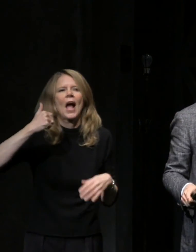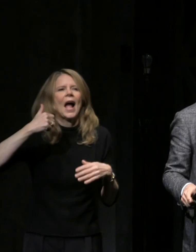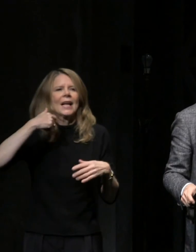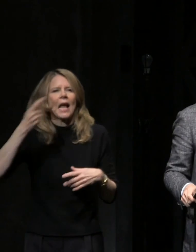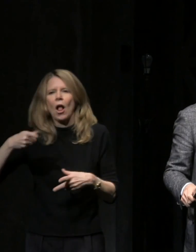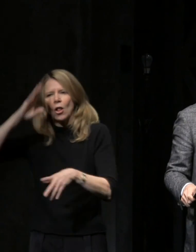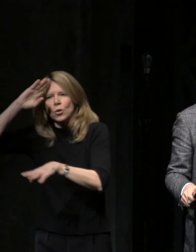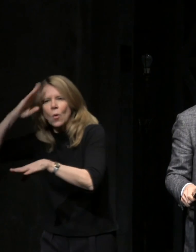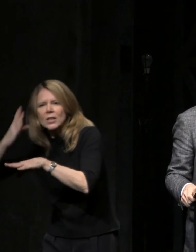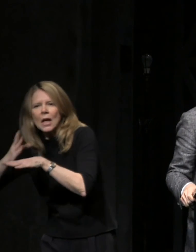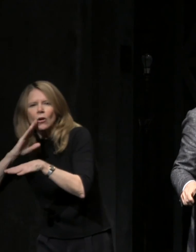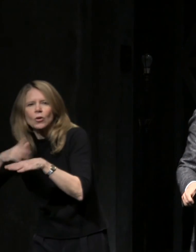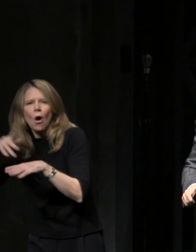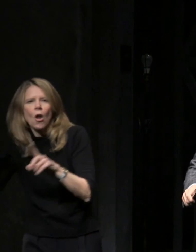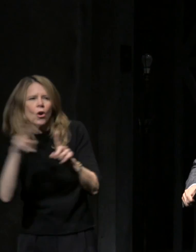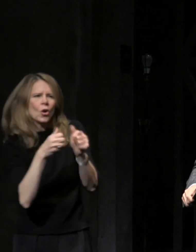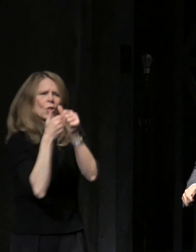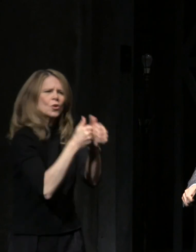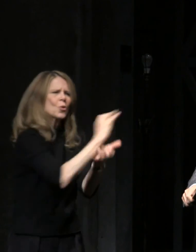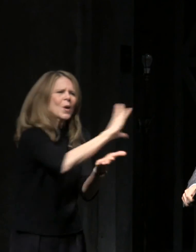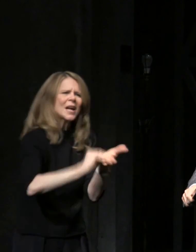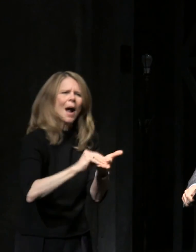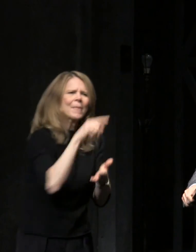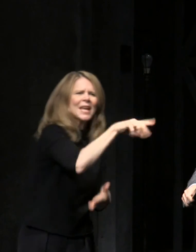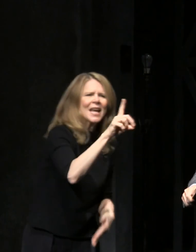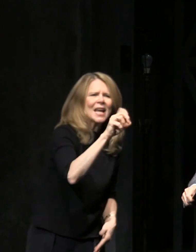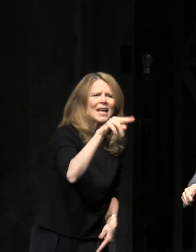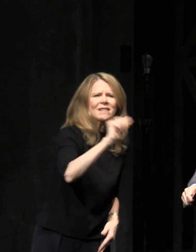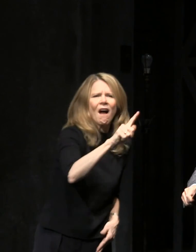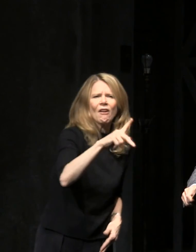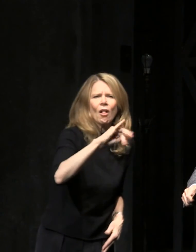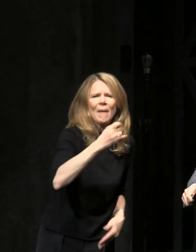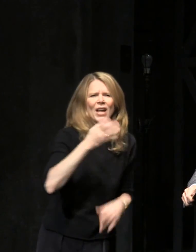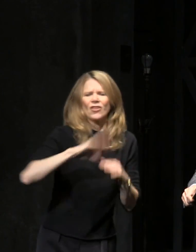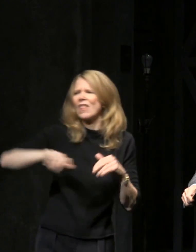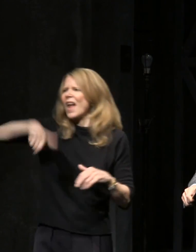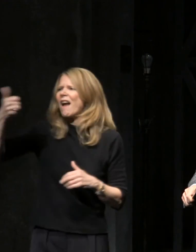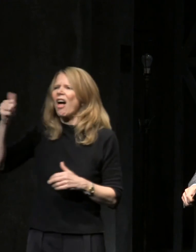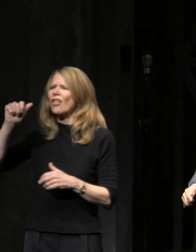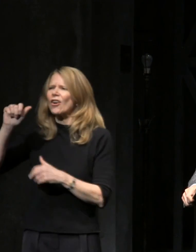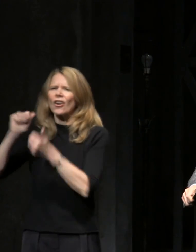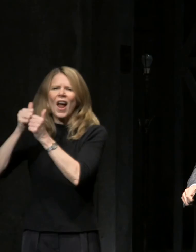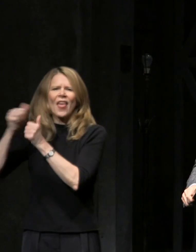on Domhnall Page than on any other athlete you can possibly imagine, certainly than I could.